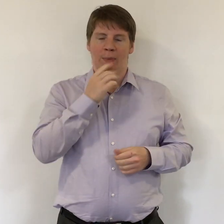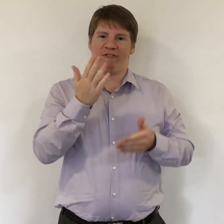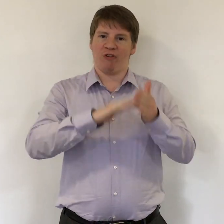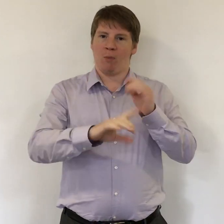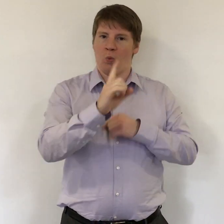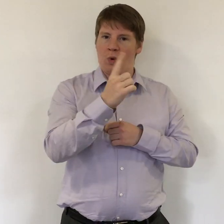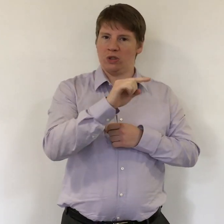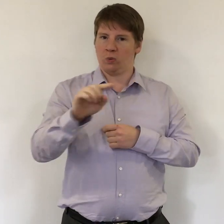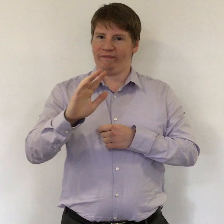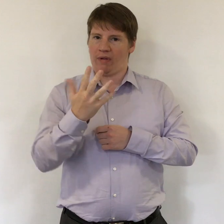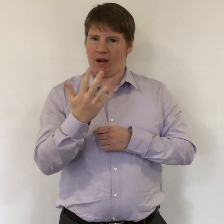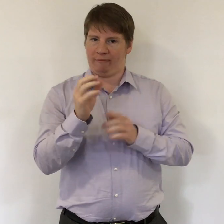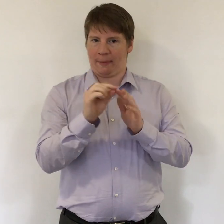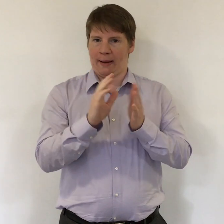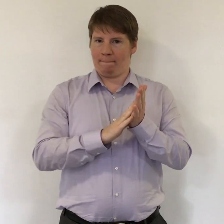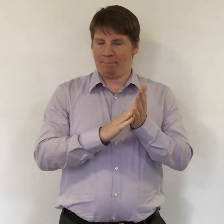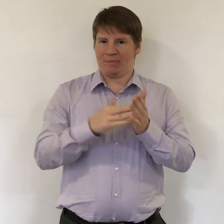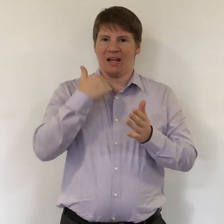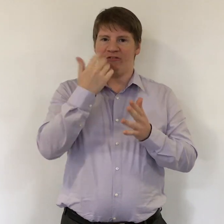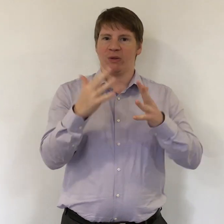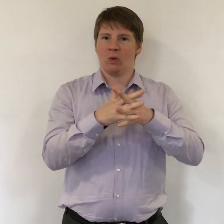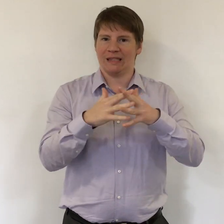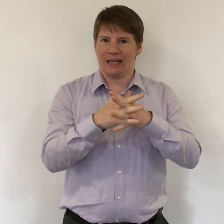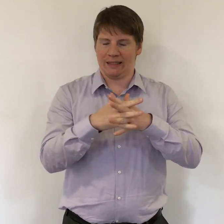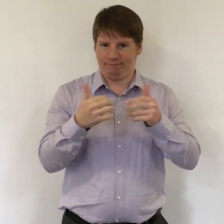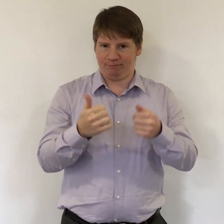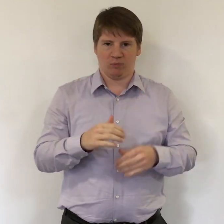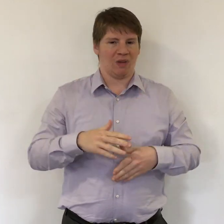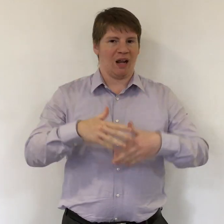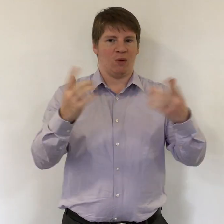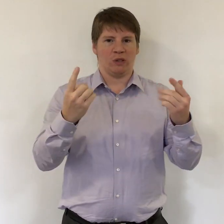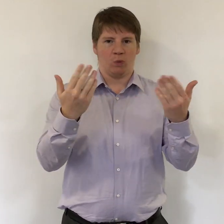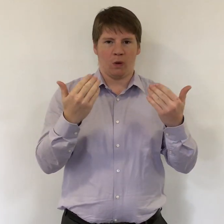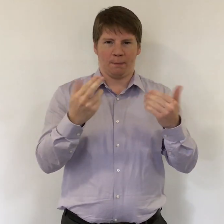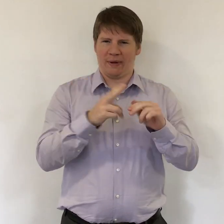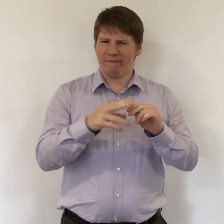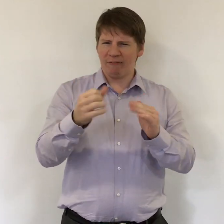The sessions will take place every Wednesday, from 1pm-5pm. Everyone is welcome to come along.